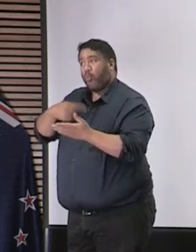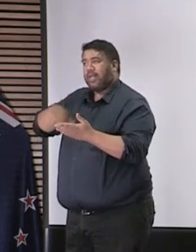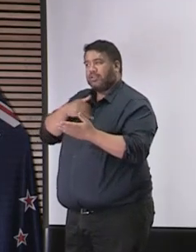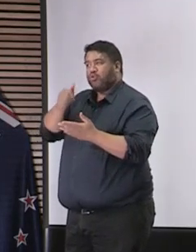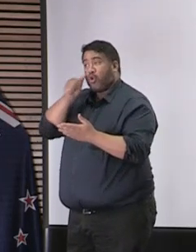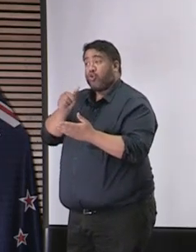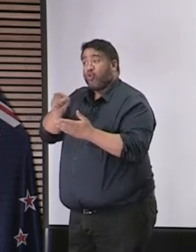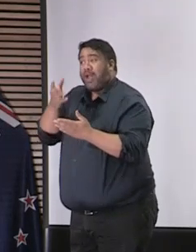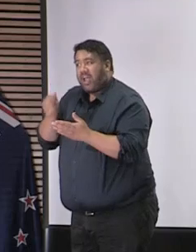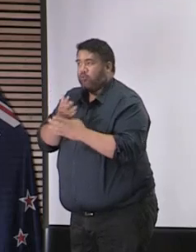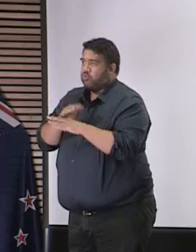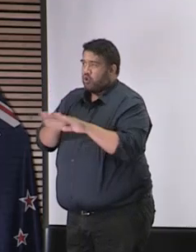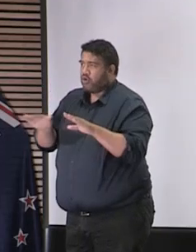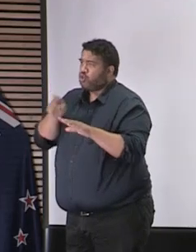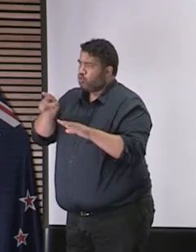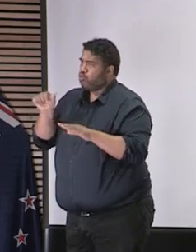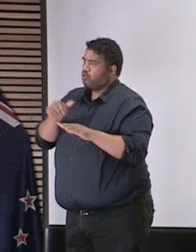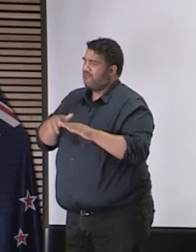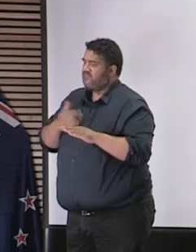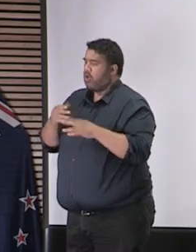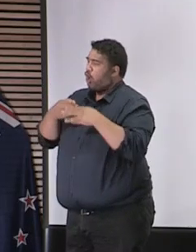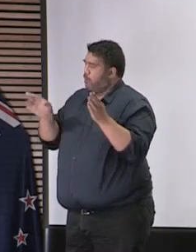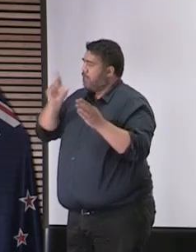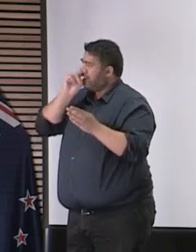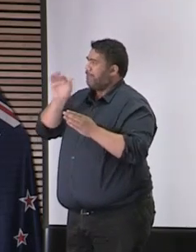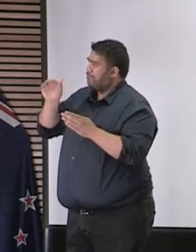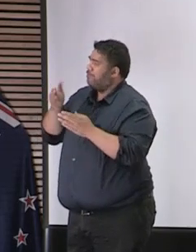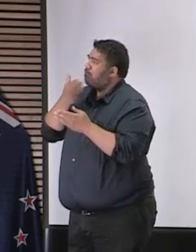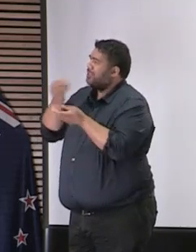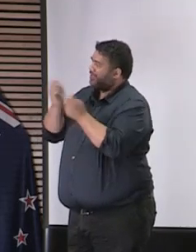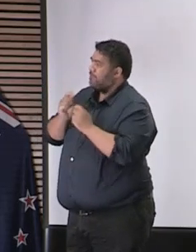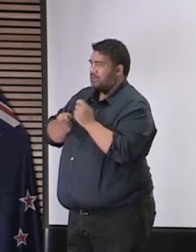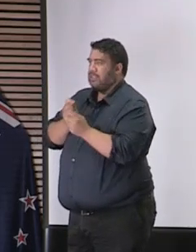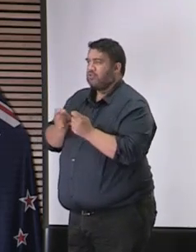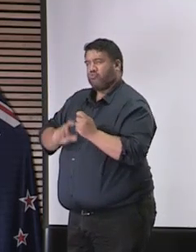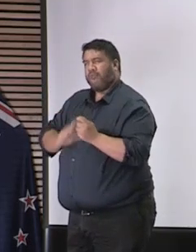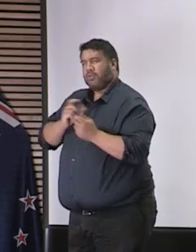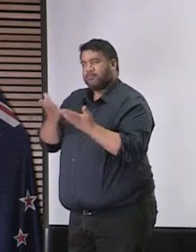know and we need to help and